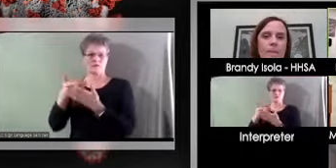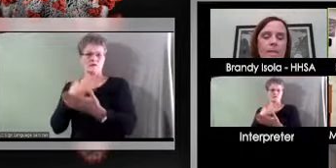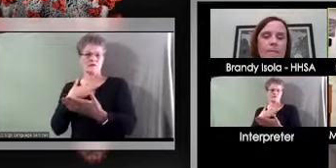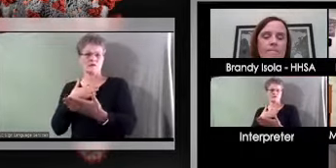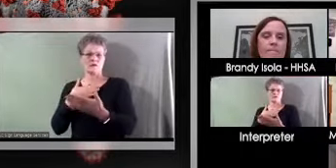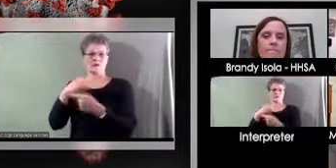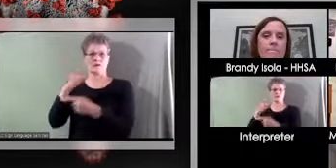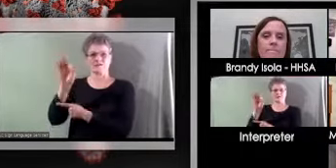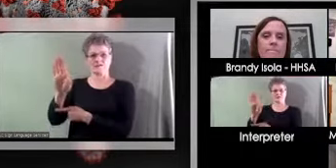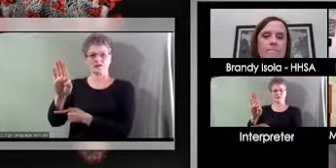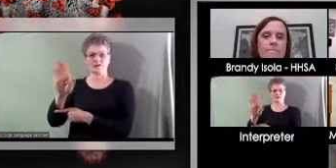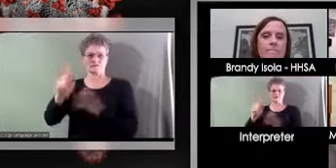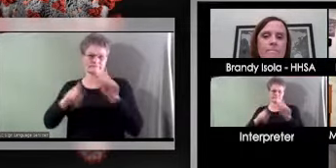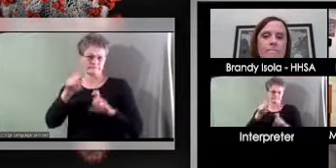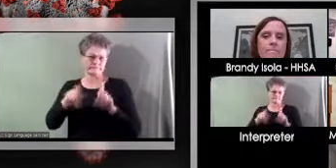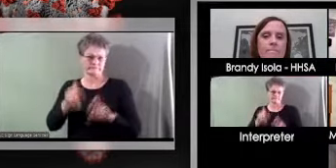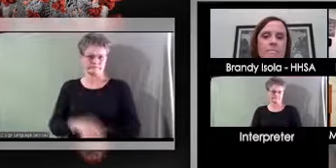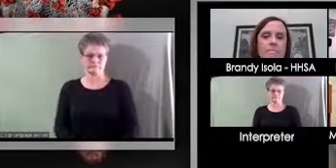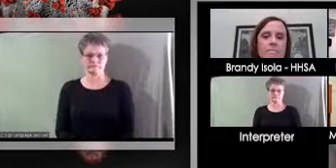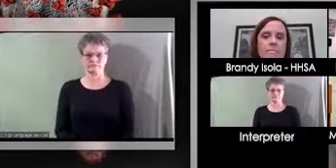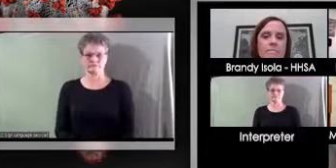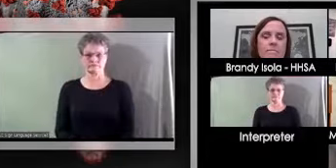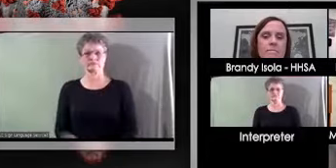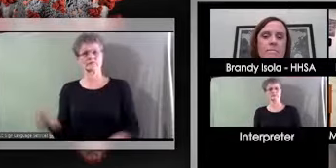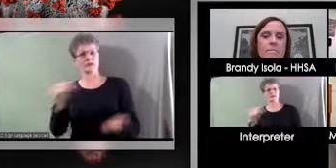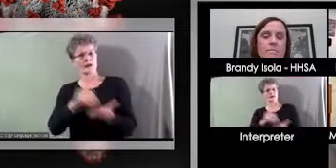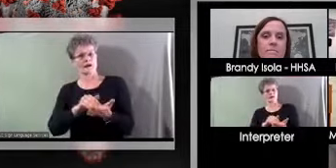Well, I'll ask another. Mike Chapman Record Searchlight. In case there is a